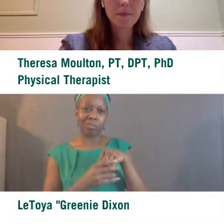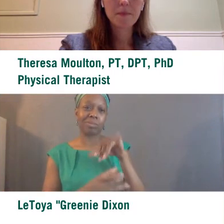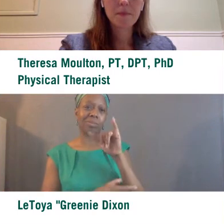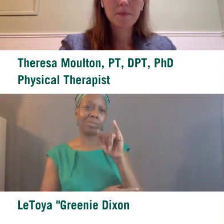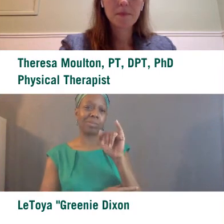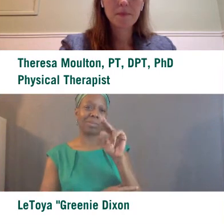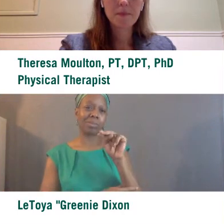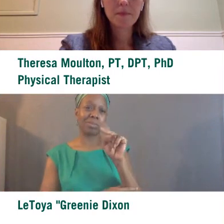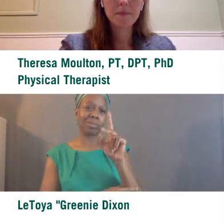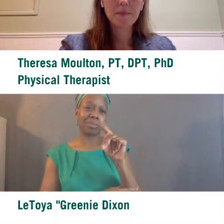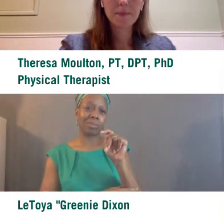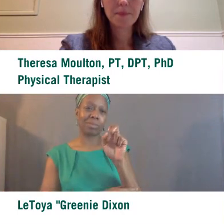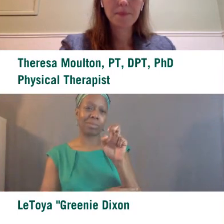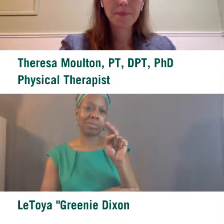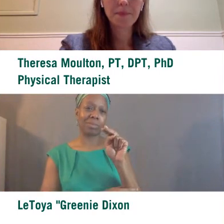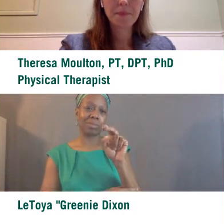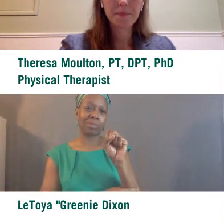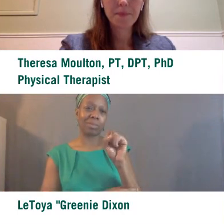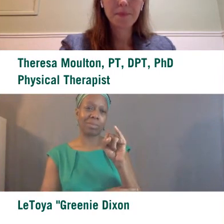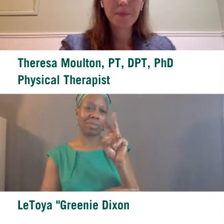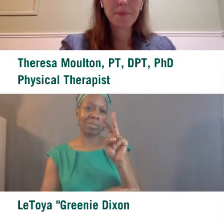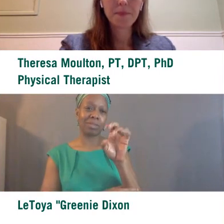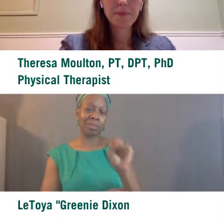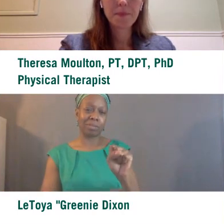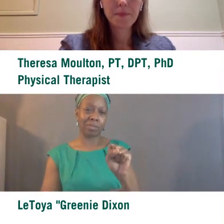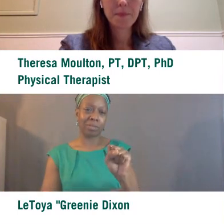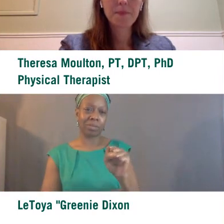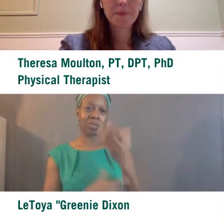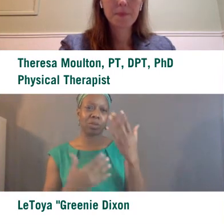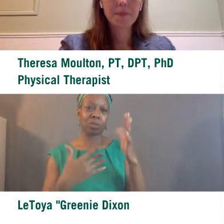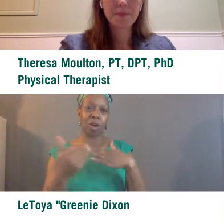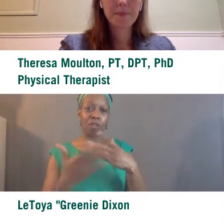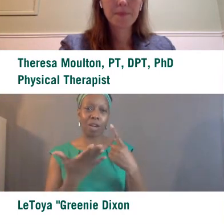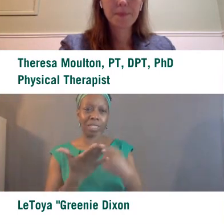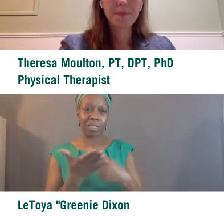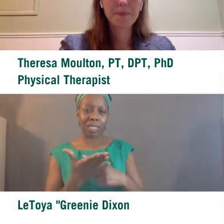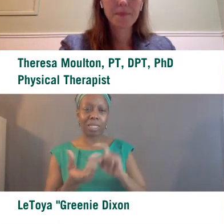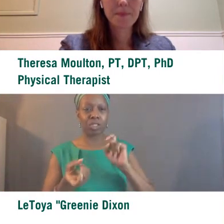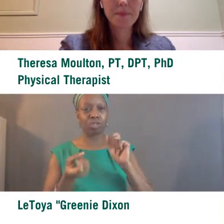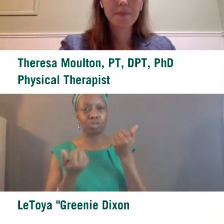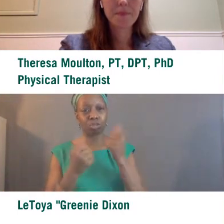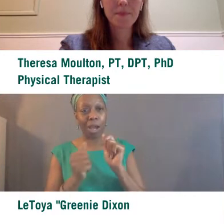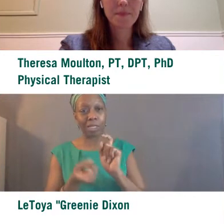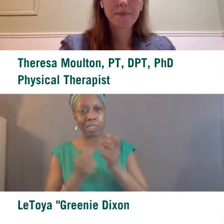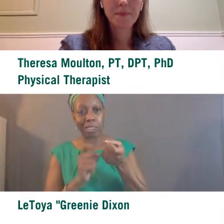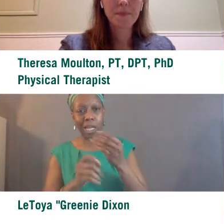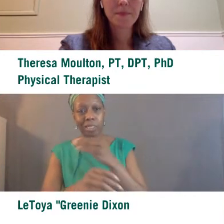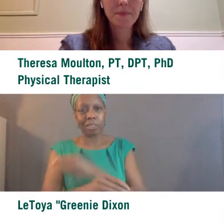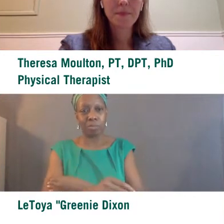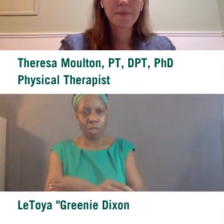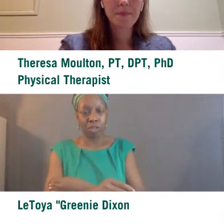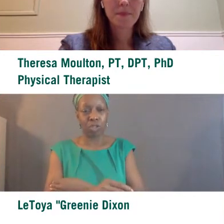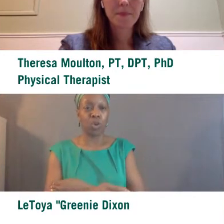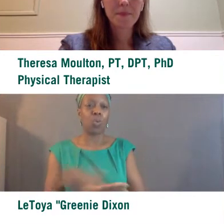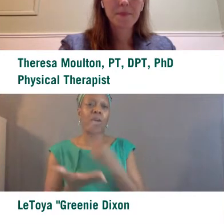We've spoken about doing all these different things and we've spoken about dose. What about, you know, I suppose, what is the evidence